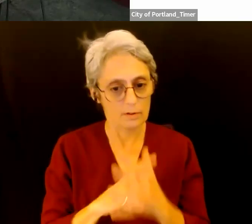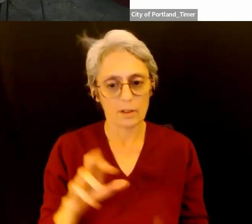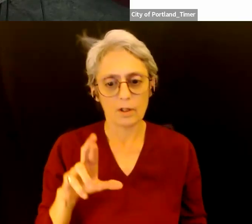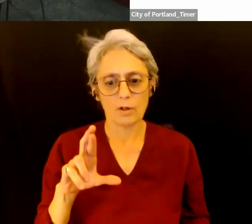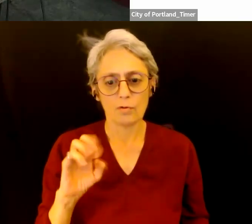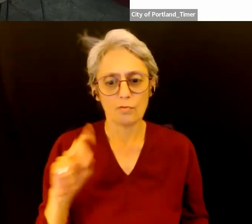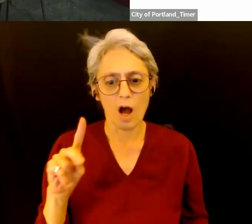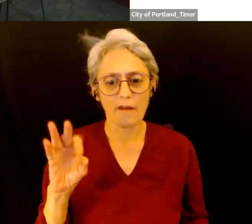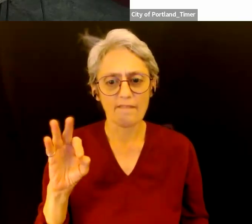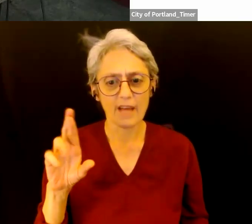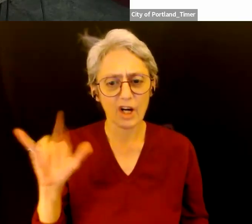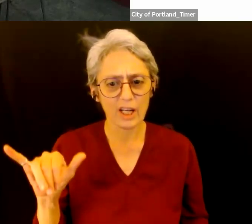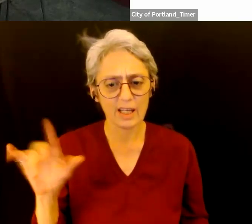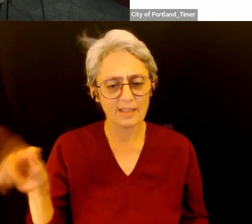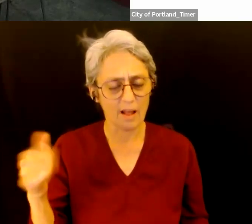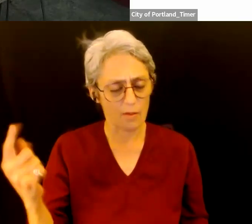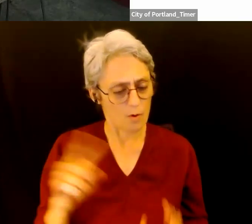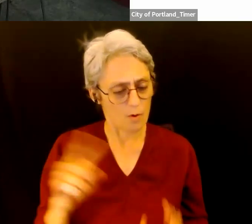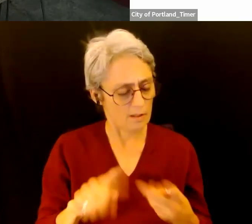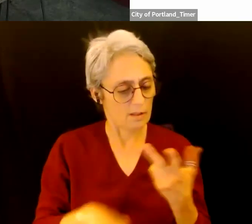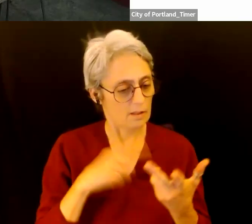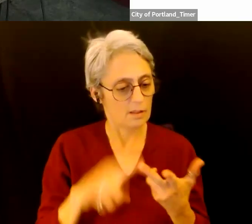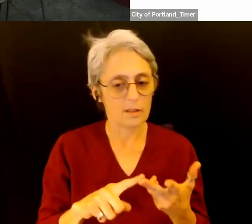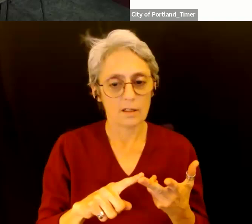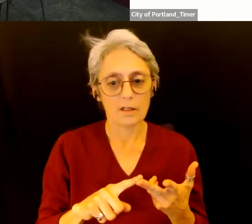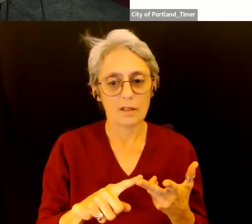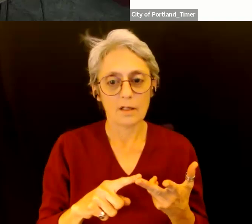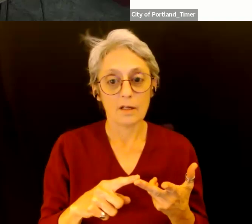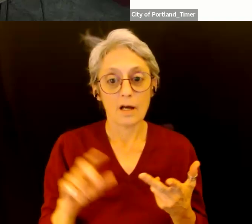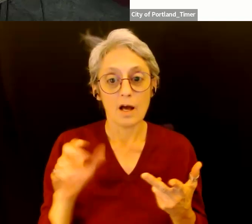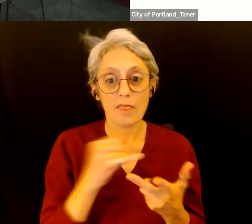I don't have to tell you about the vitality that the art museum will bring.